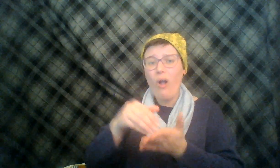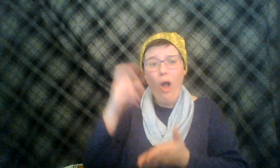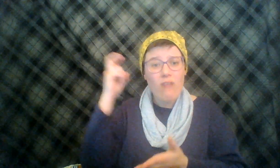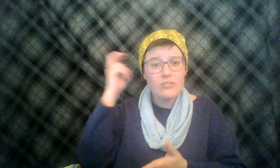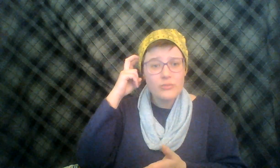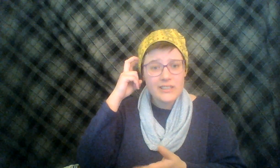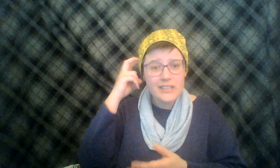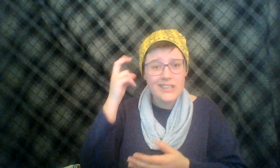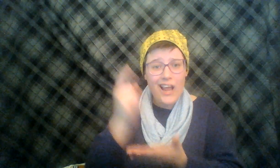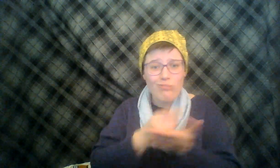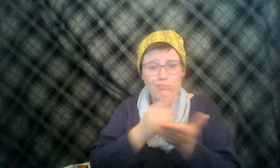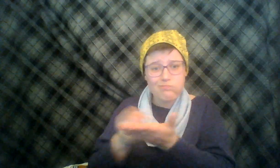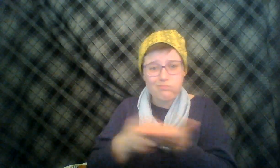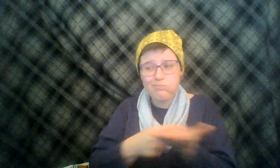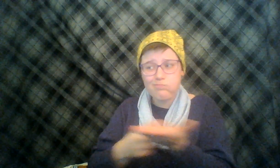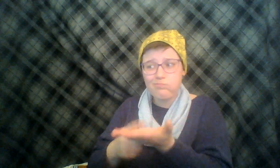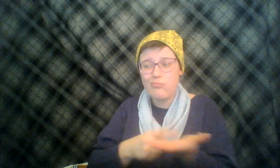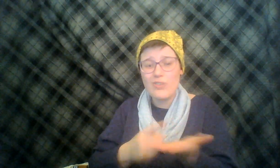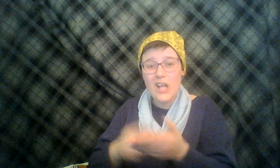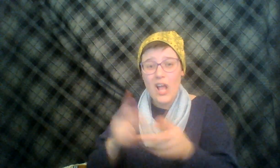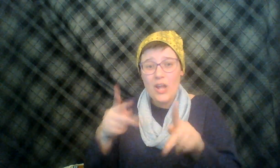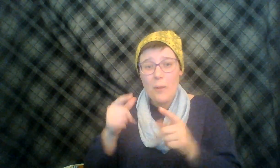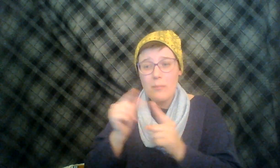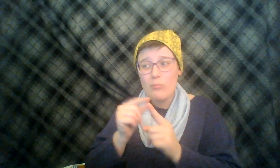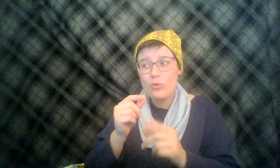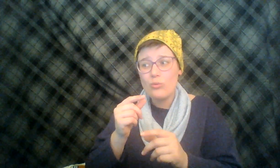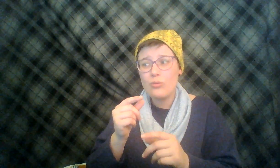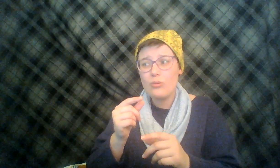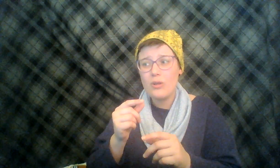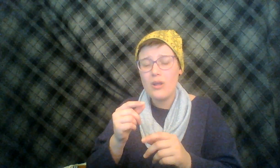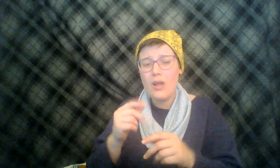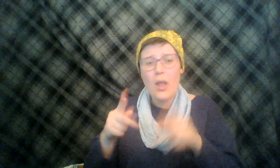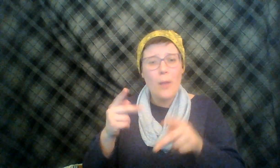The fact that CIs are often discussed in the context of false dichotomy,